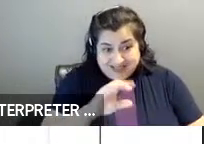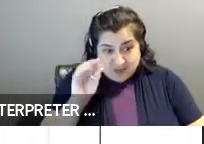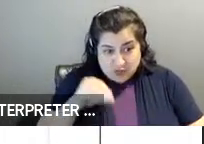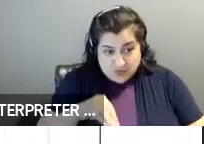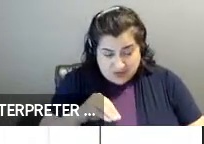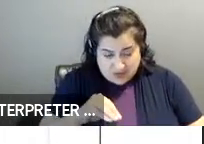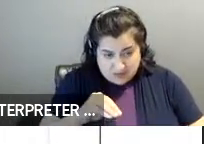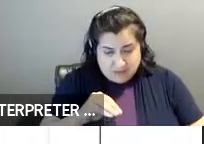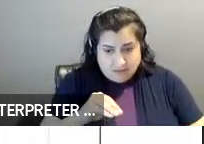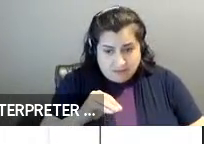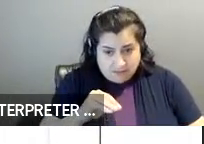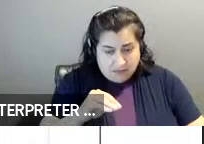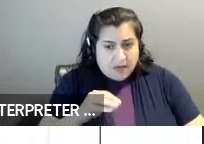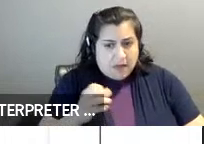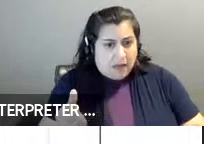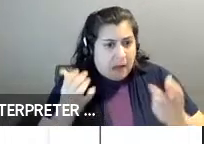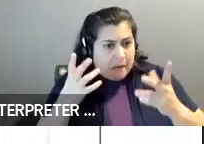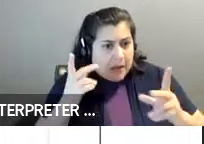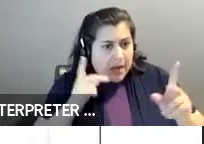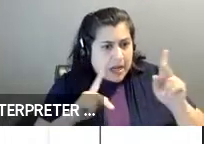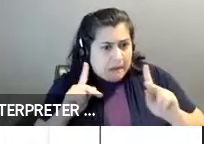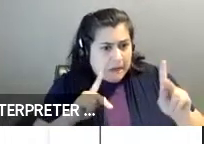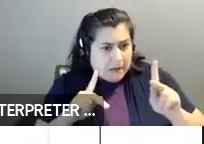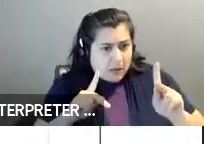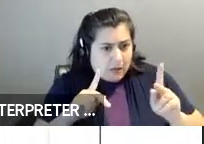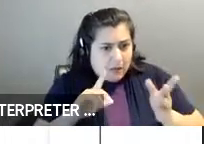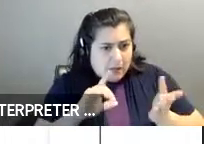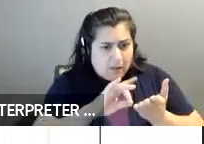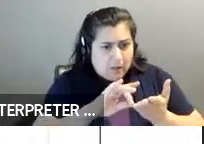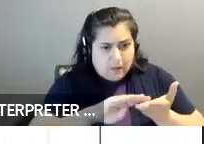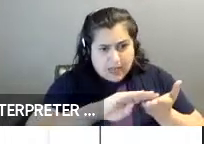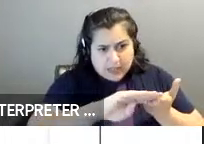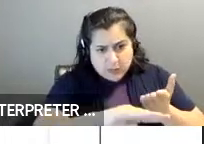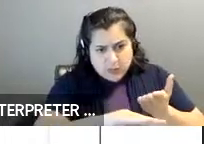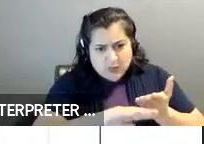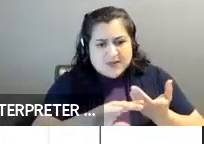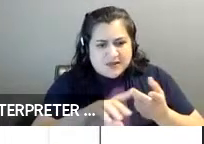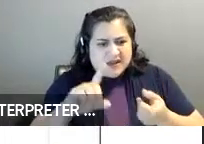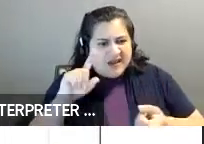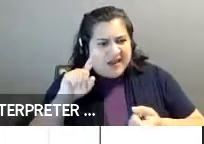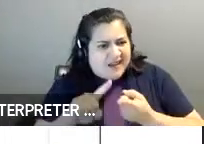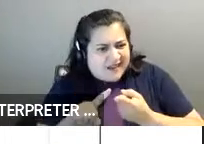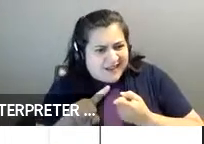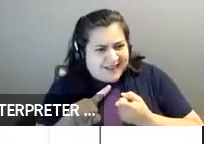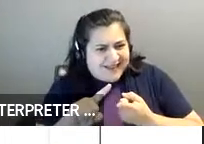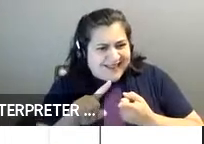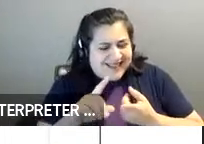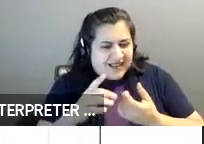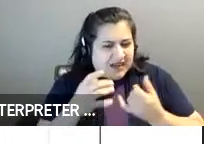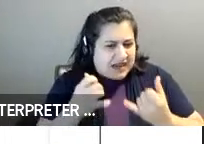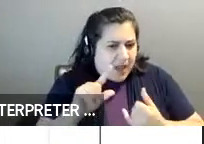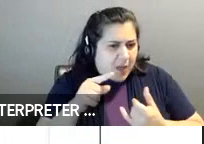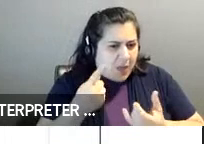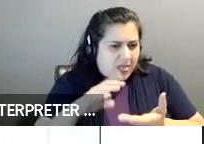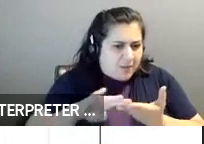of people excluded decreases from 42 to 39%.